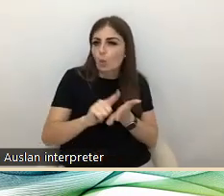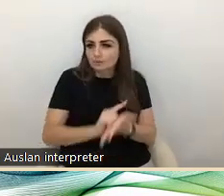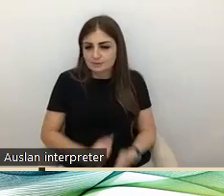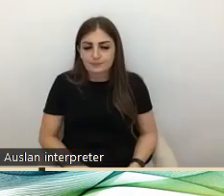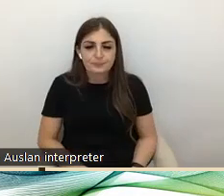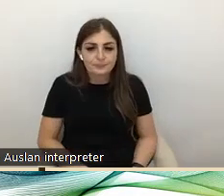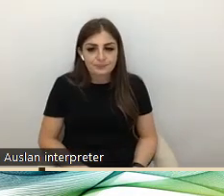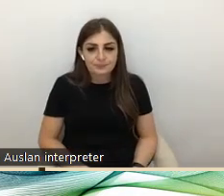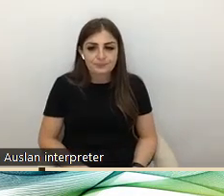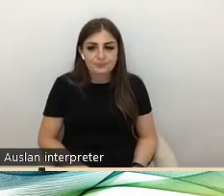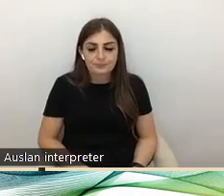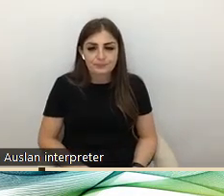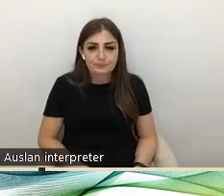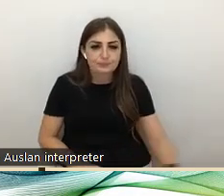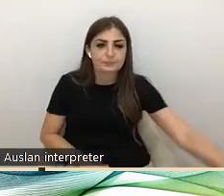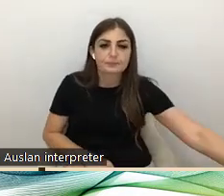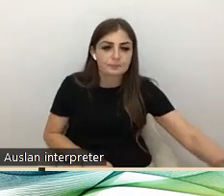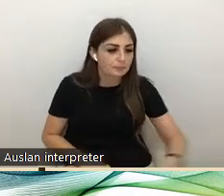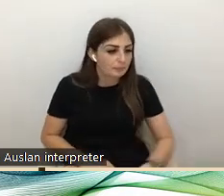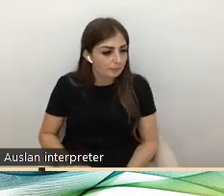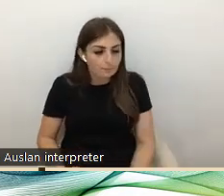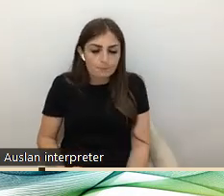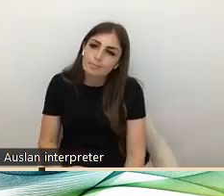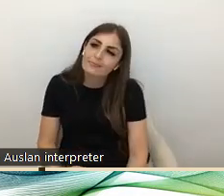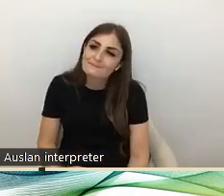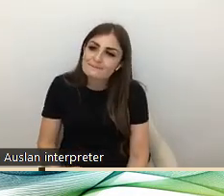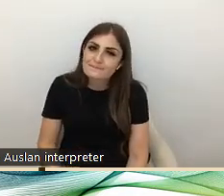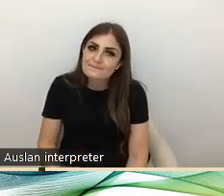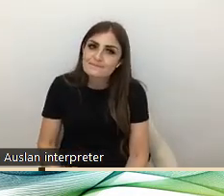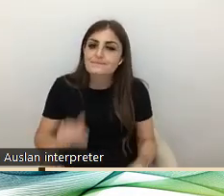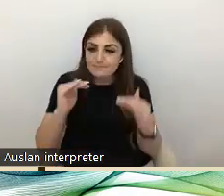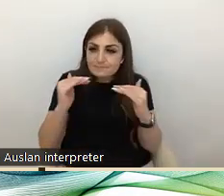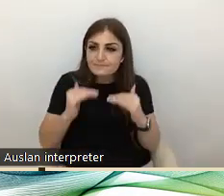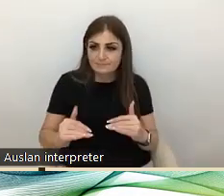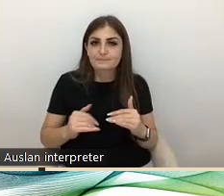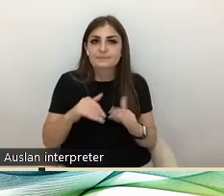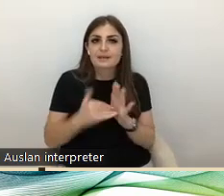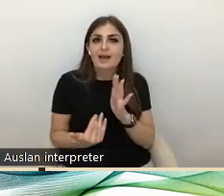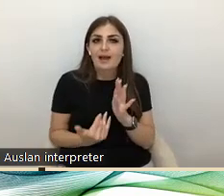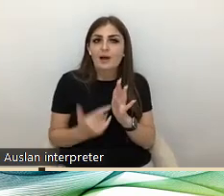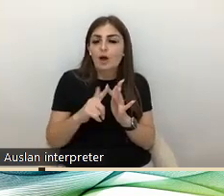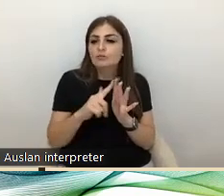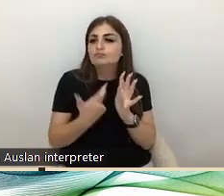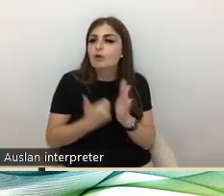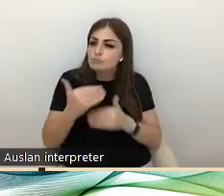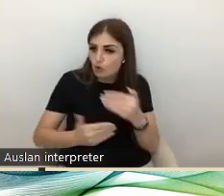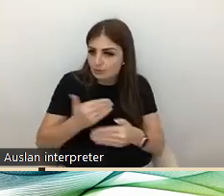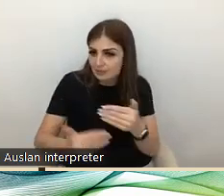We'll now begin to go through the Independent Expert Review process.